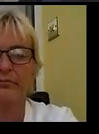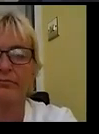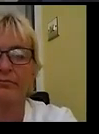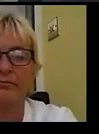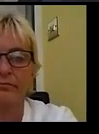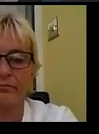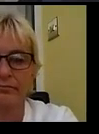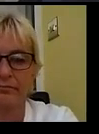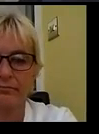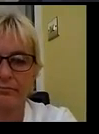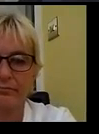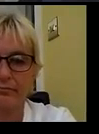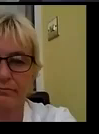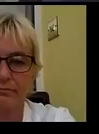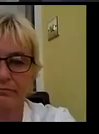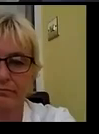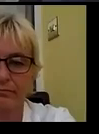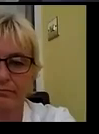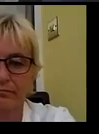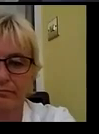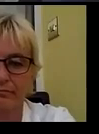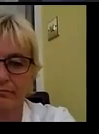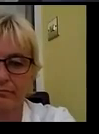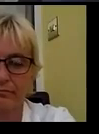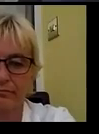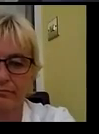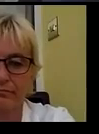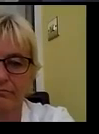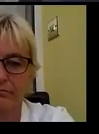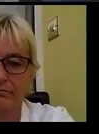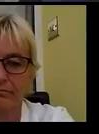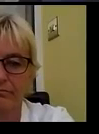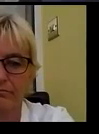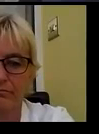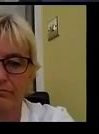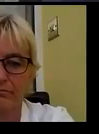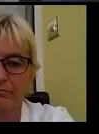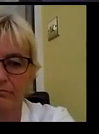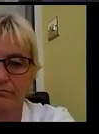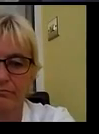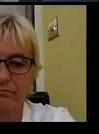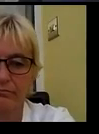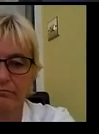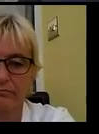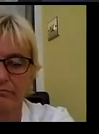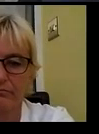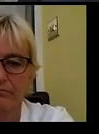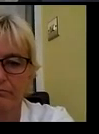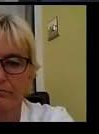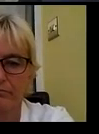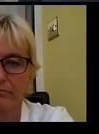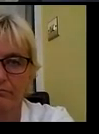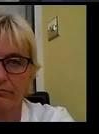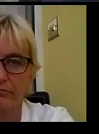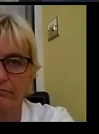Johnson's insistence that we need to get back to some form of normality the members are contacting us still have very real worries